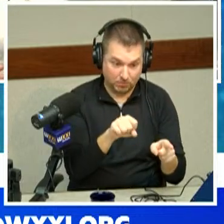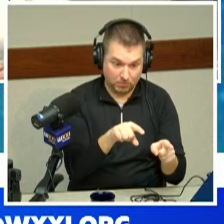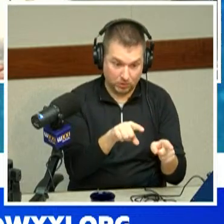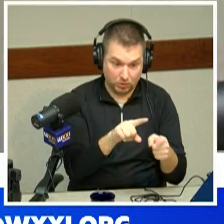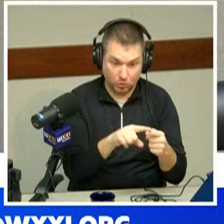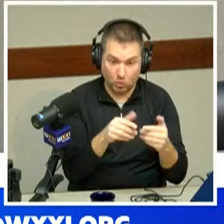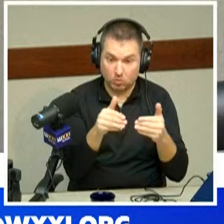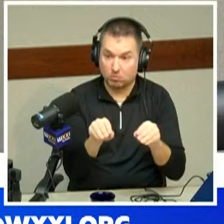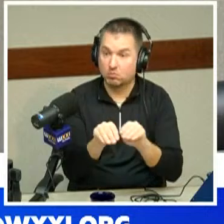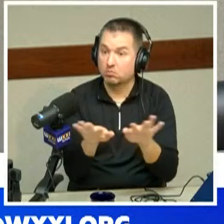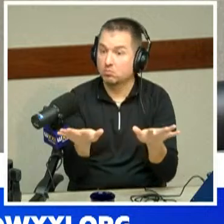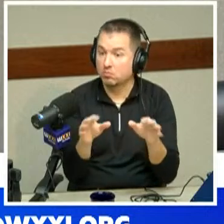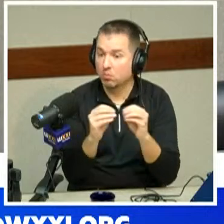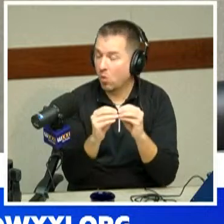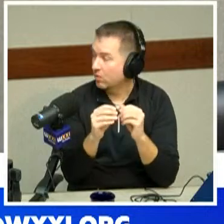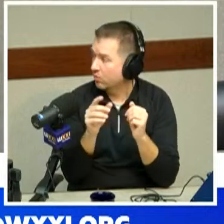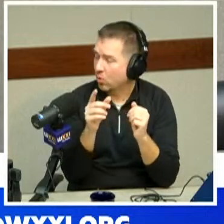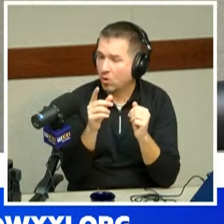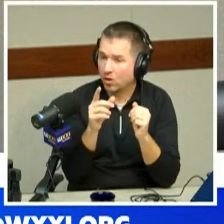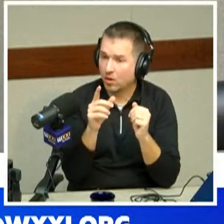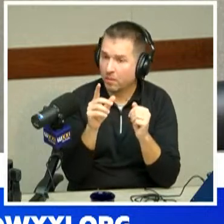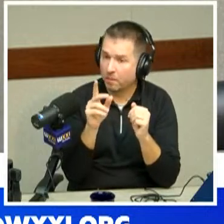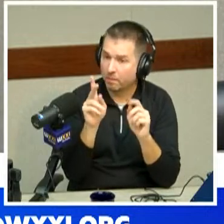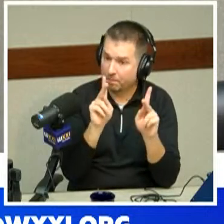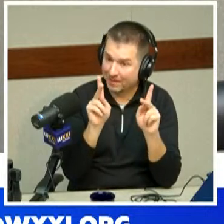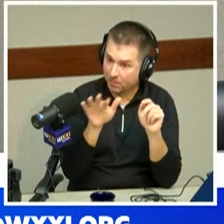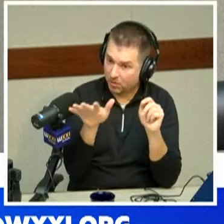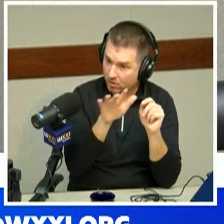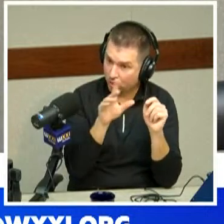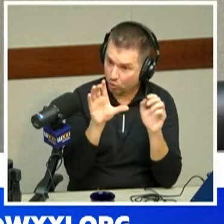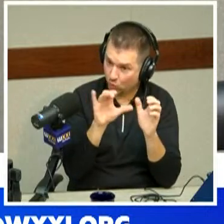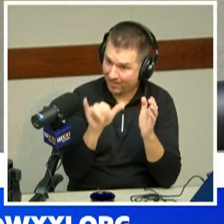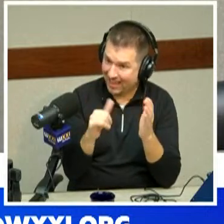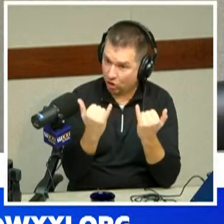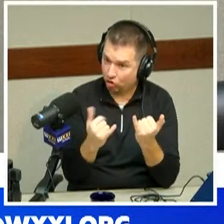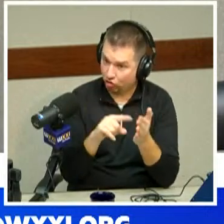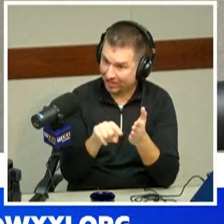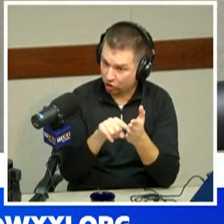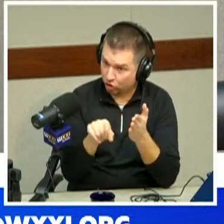certain ways um are there folks who are doing that kind of research are you in contact with